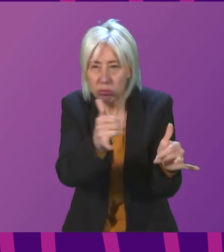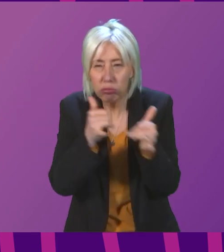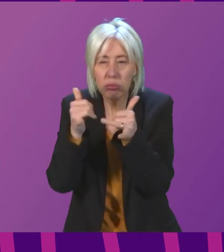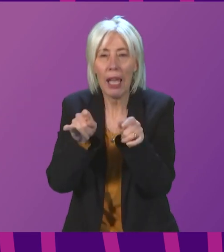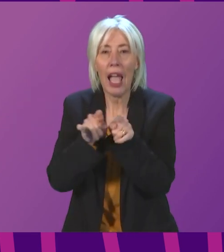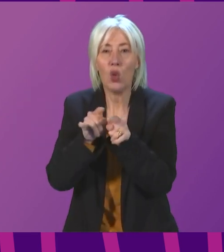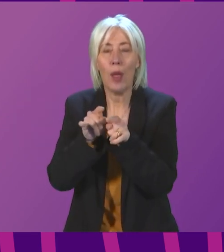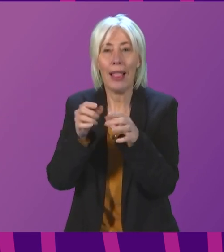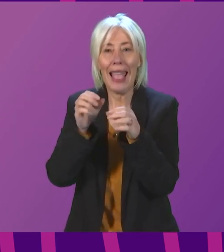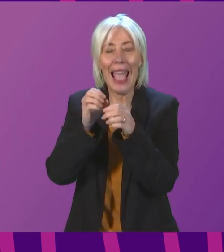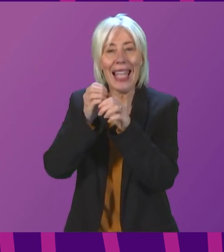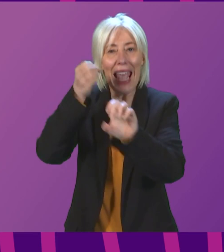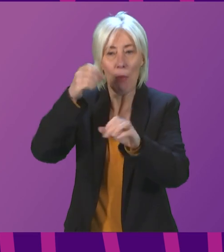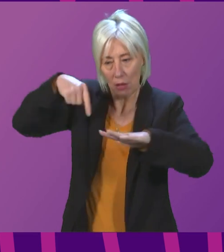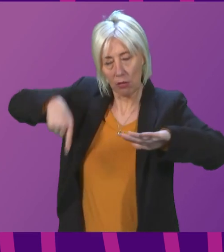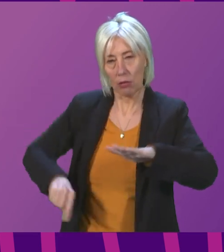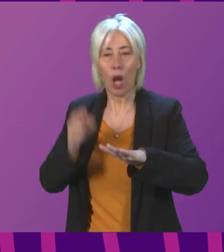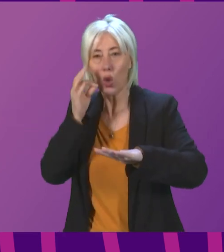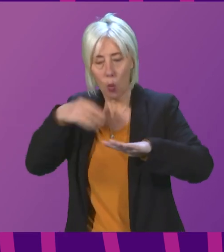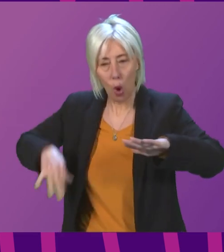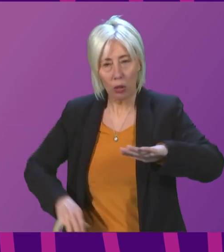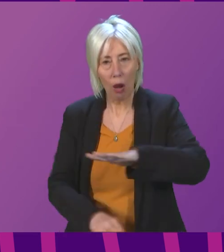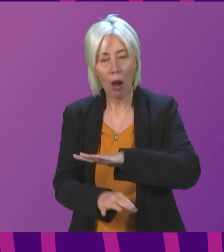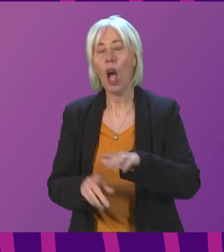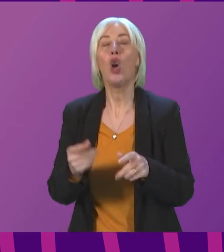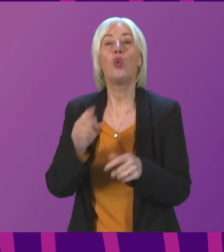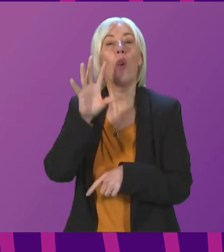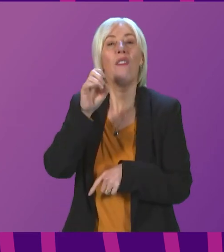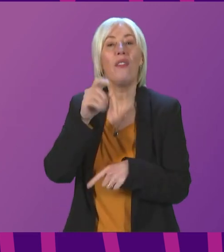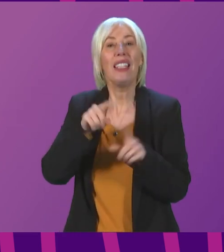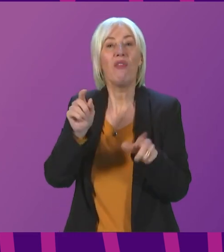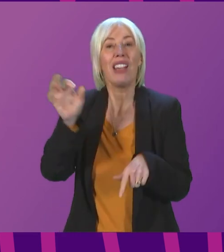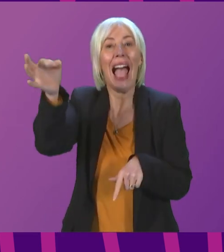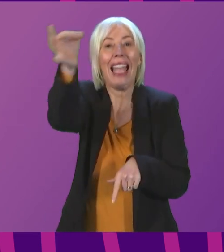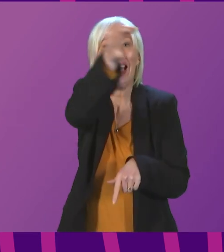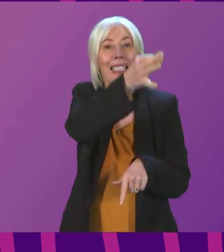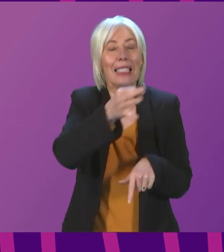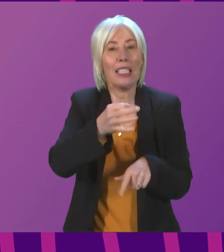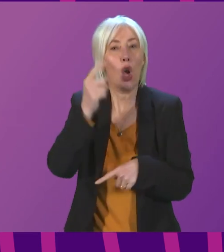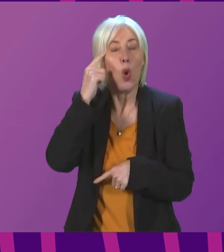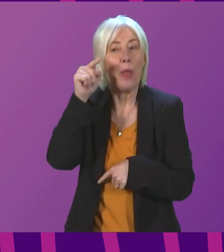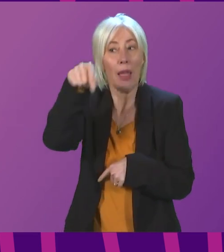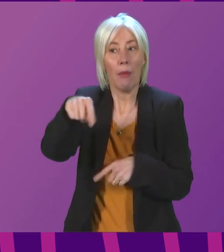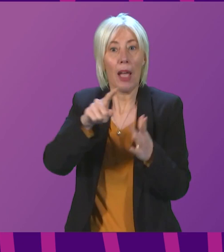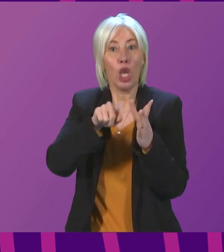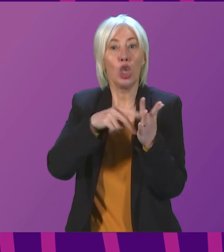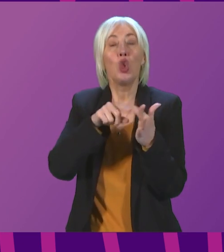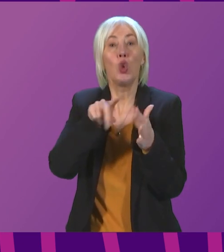deliver vital backhaul connectivity to 15 Scottish islands. We anticipate that, by the end of June, the north lot contract will have delivered more